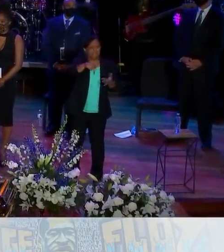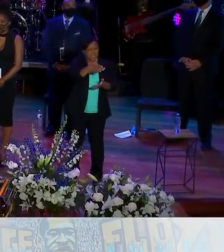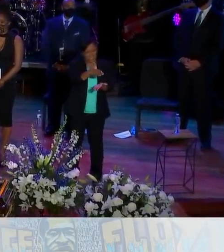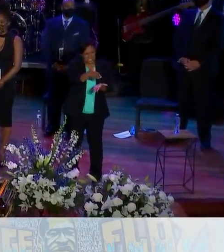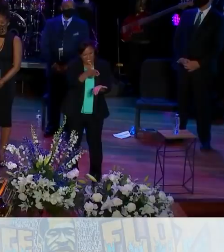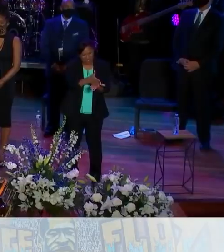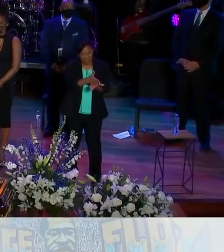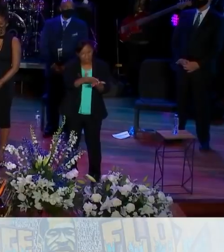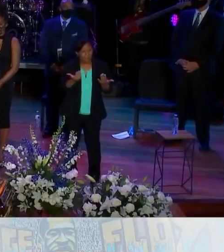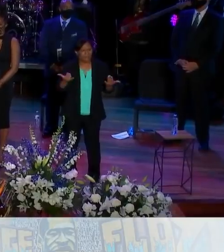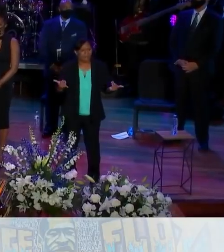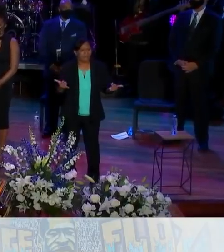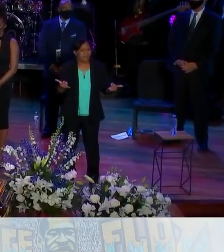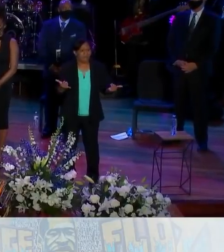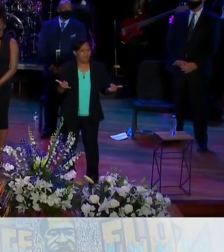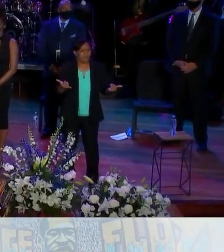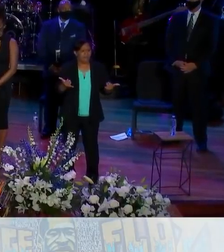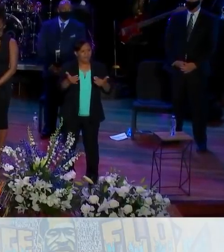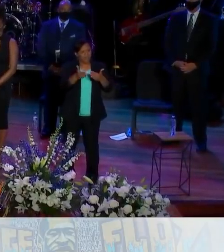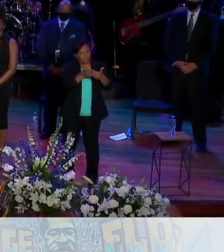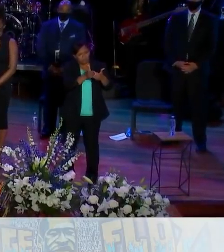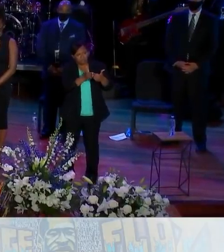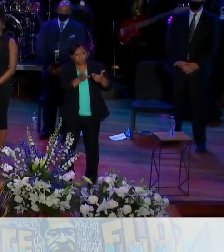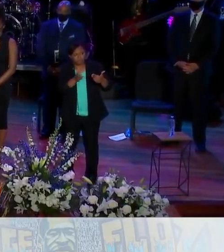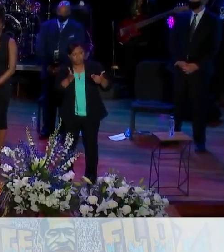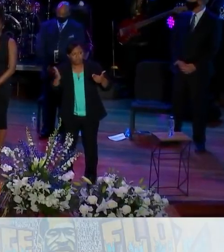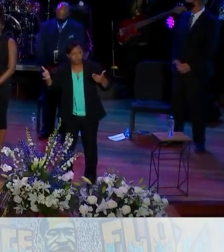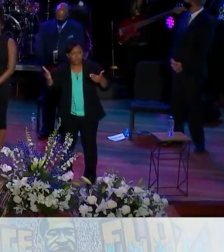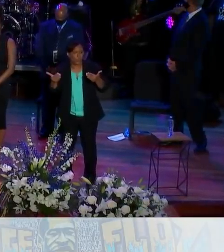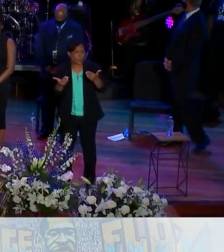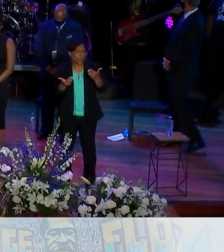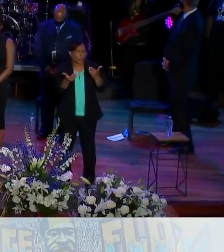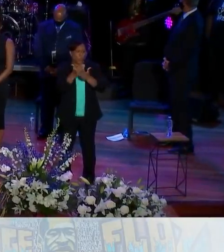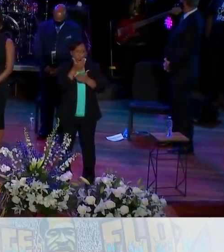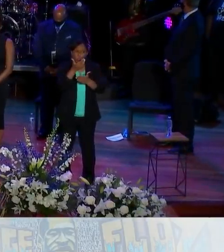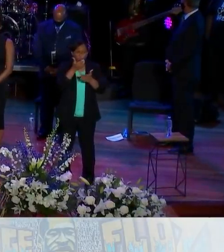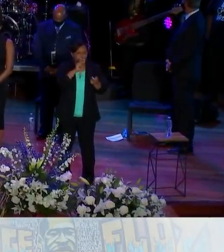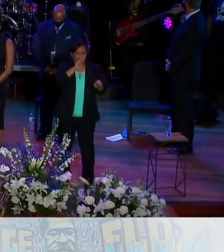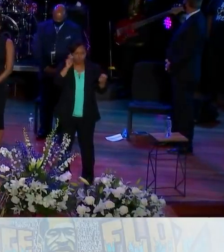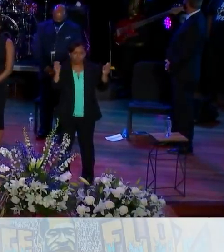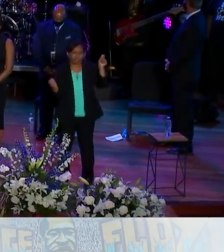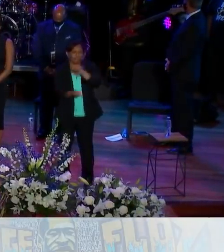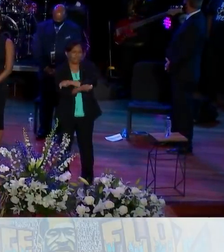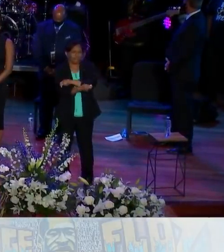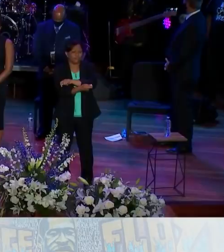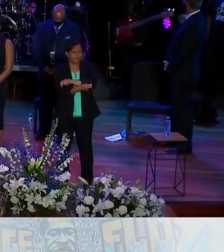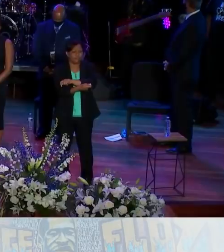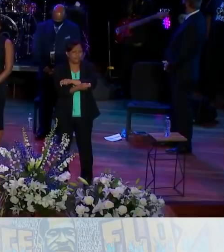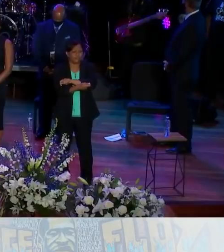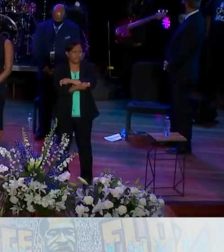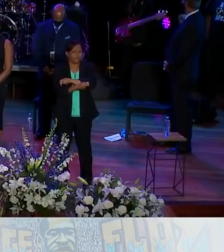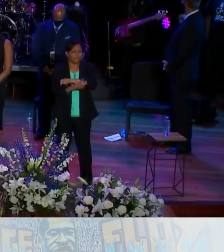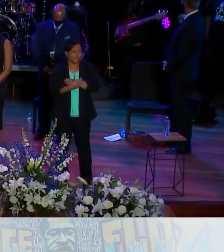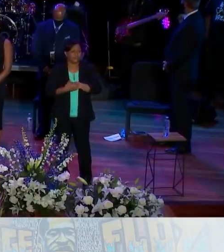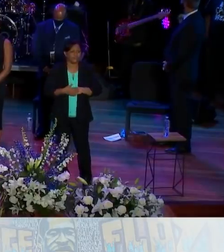RECOGNIZING EVERYBODY, WE HAVE TO STOP THIS HERE AND WE GOT TO